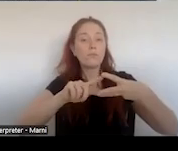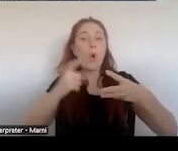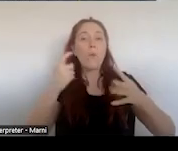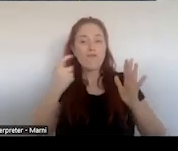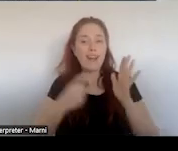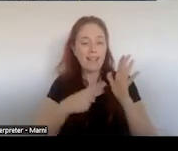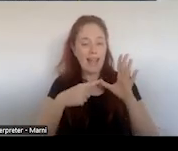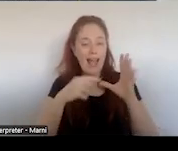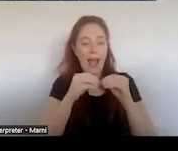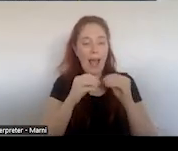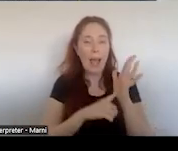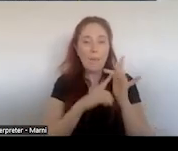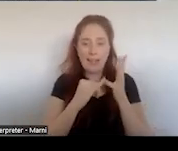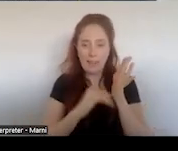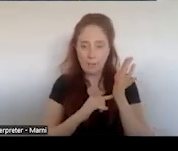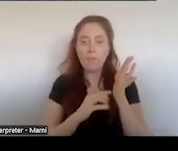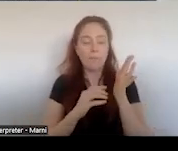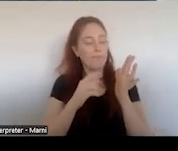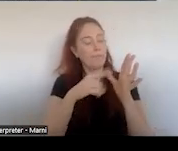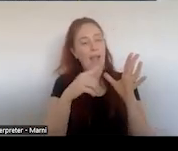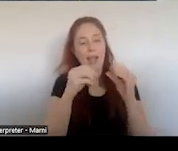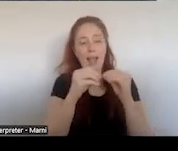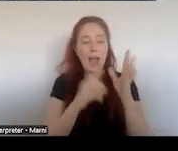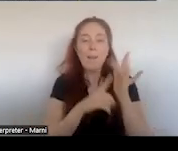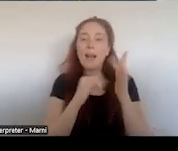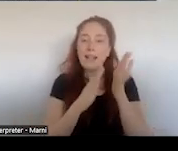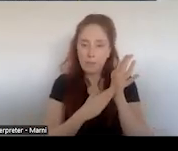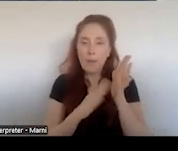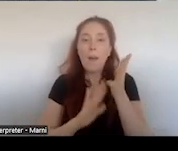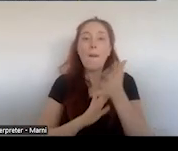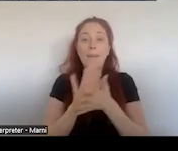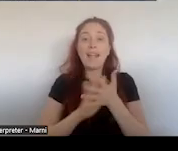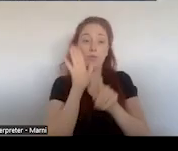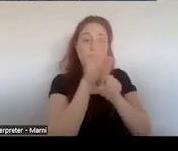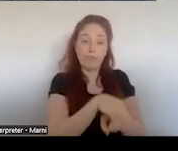which is discrimination and prejudice towards people with disability, results in an ongoing